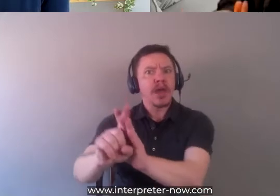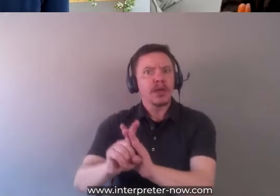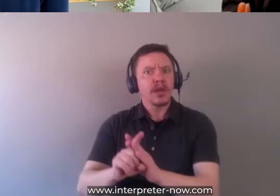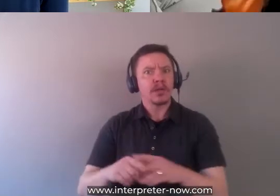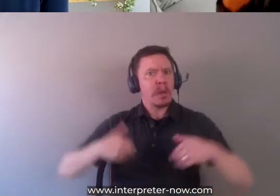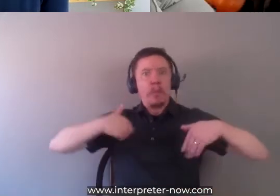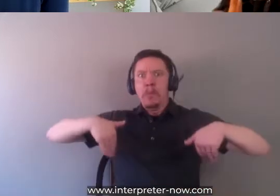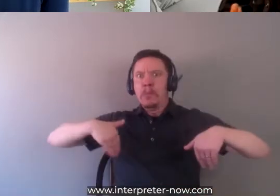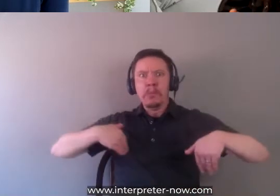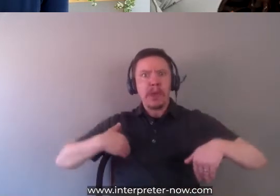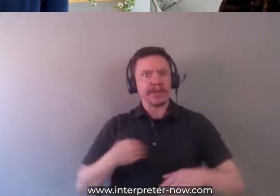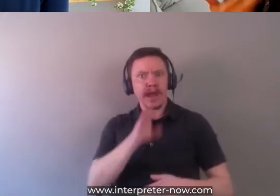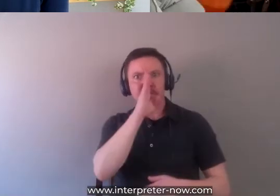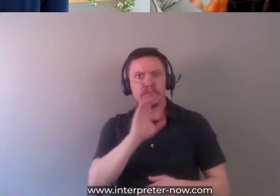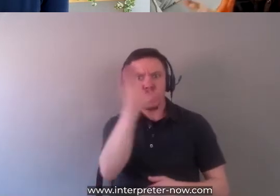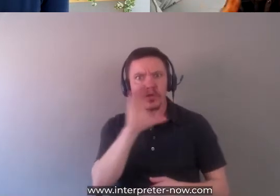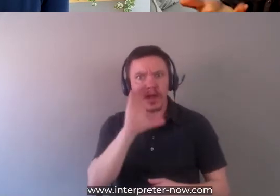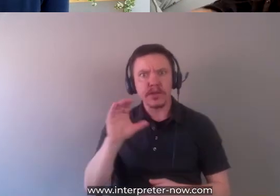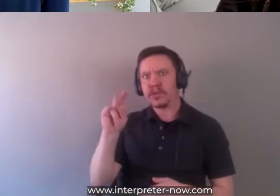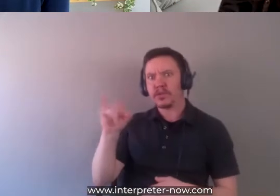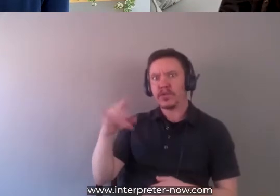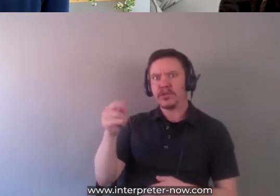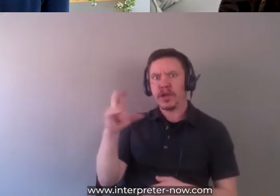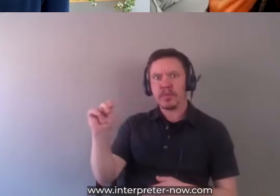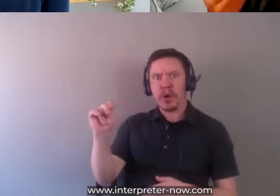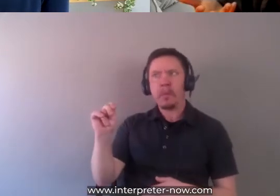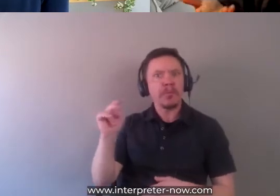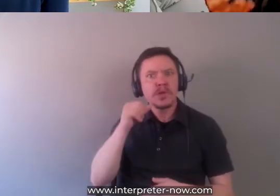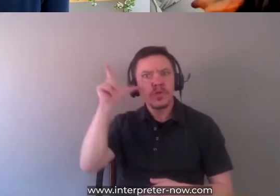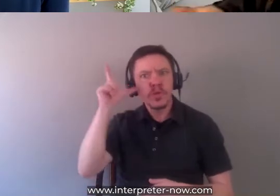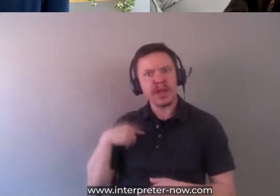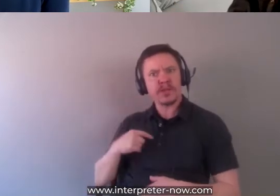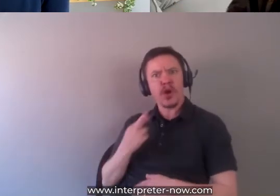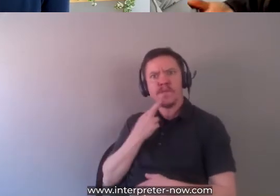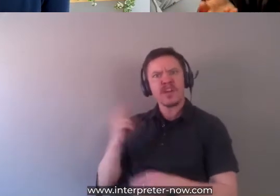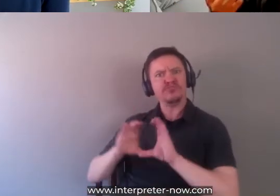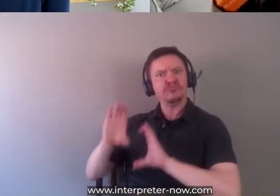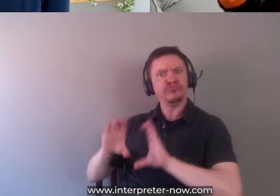anything related to Dolly Parton; it was just mentioned casually in conversation as a topic.